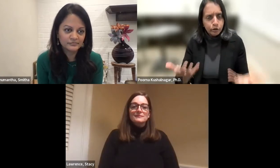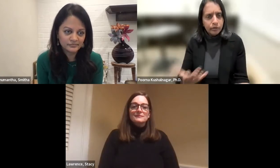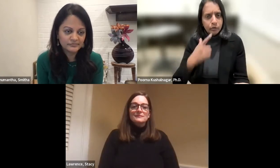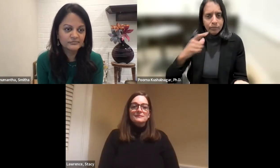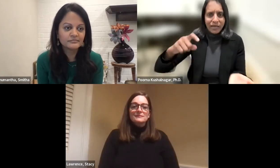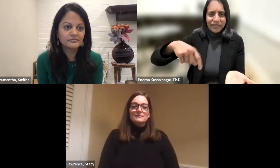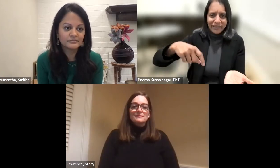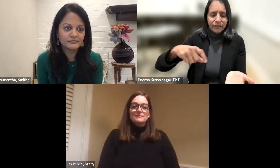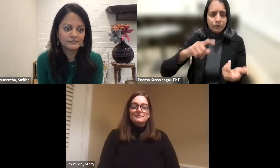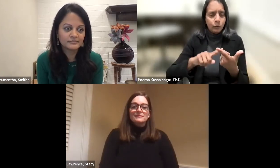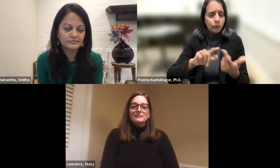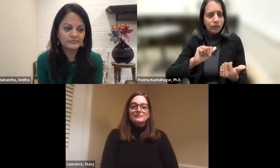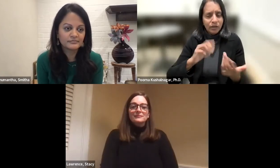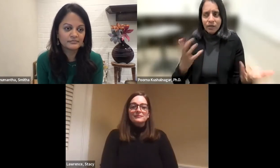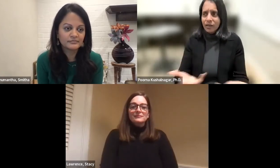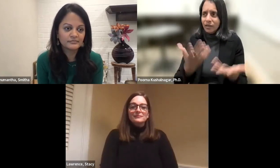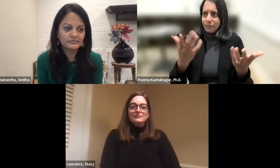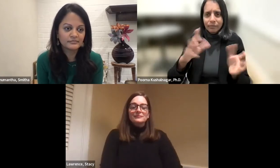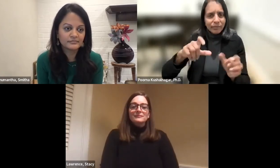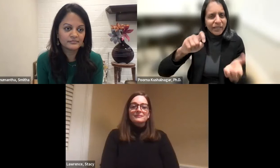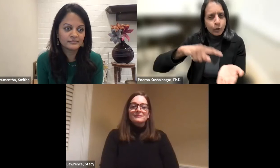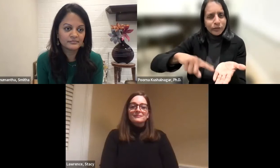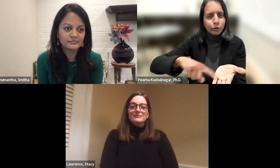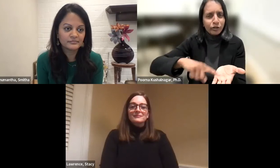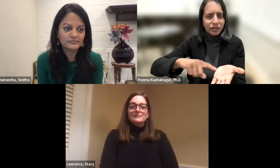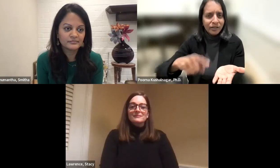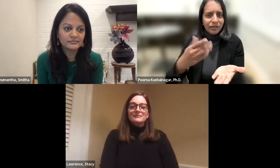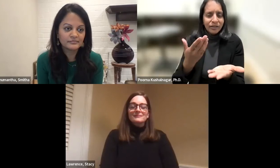so I listened to them pour their heart out and just basically explain what they needed,